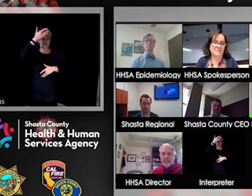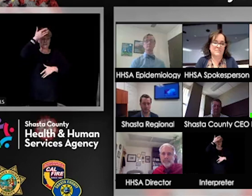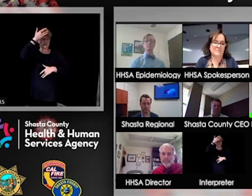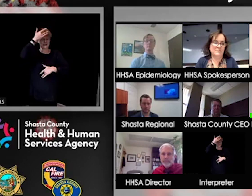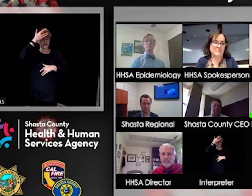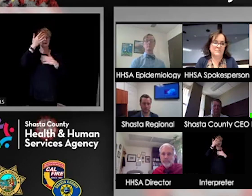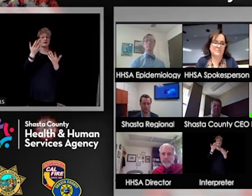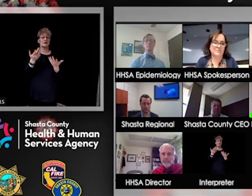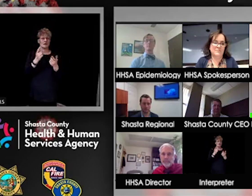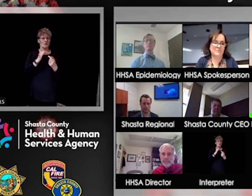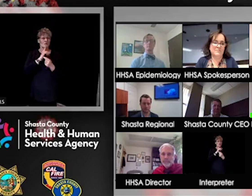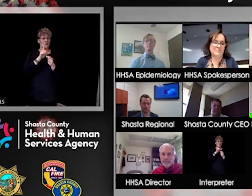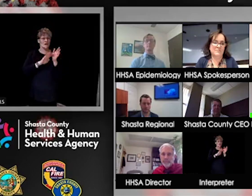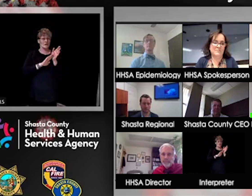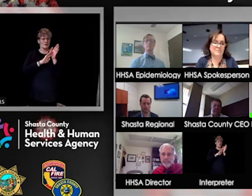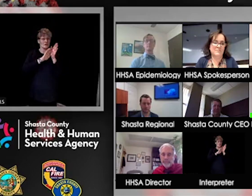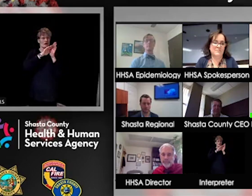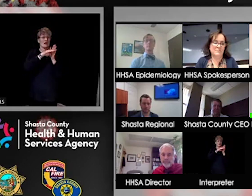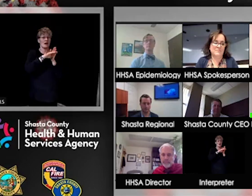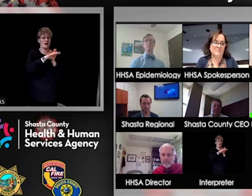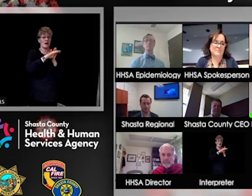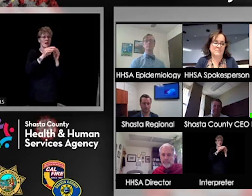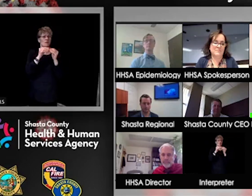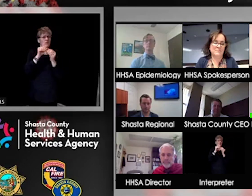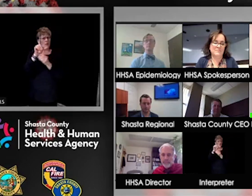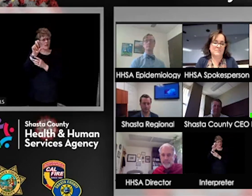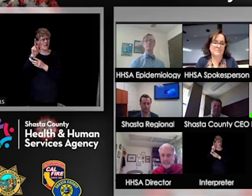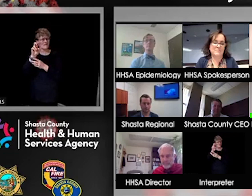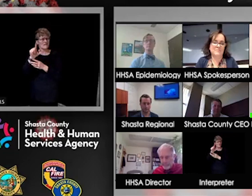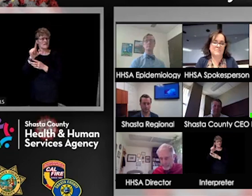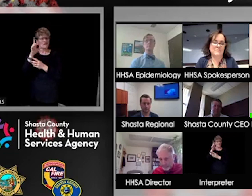members really taking the stay-at-home order very seriously, our businesses who are who